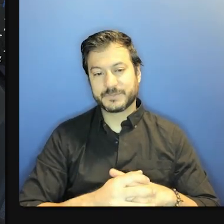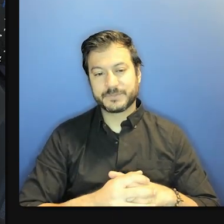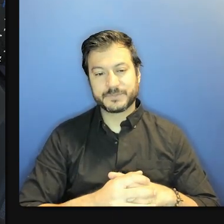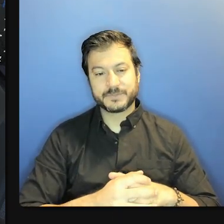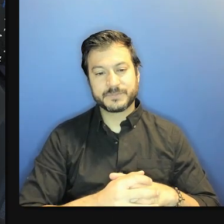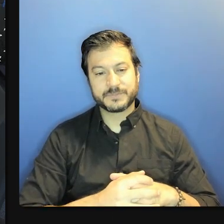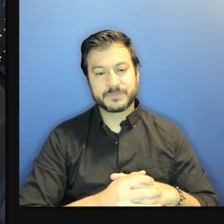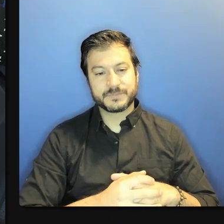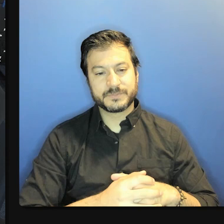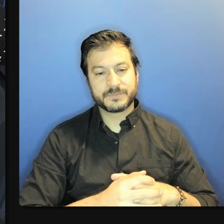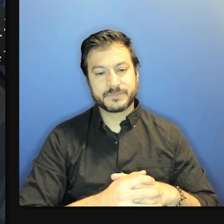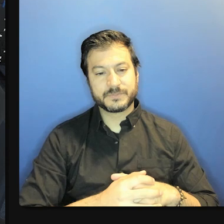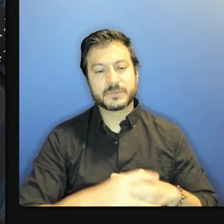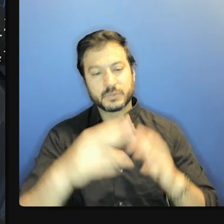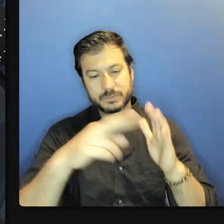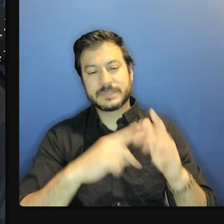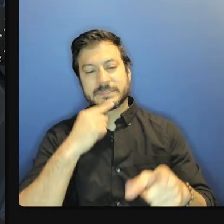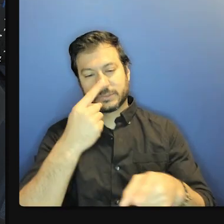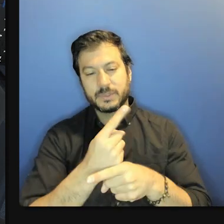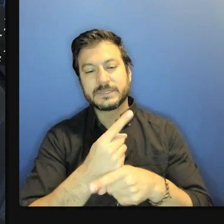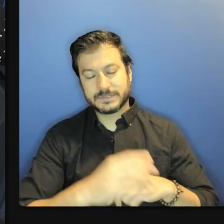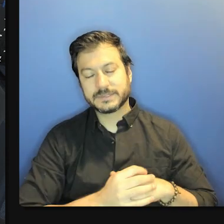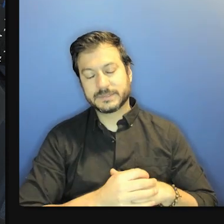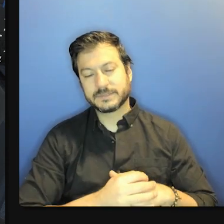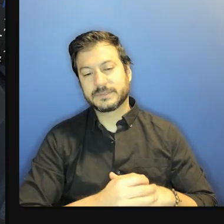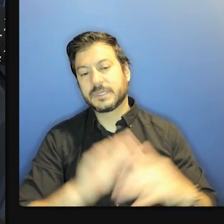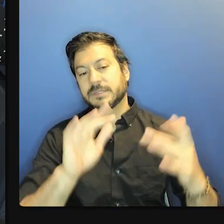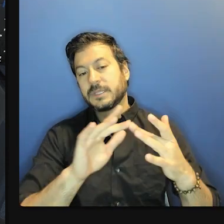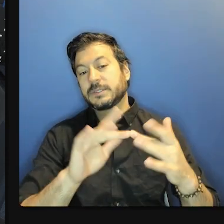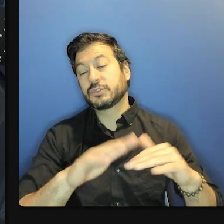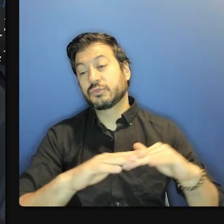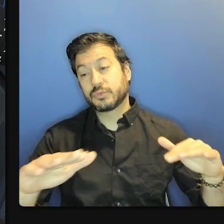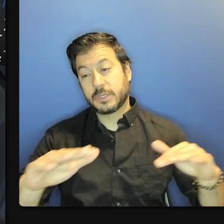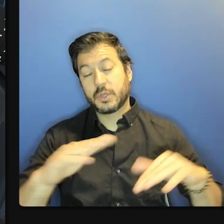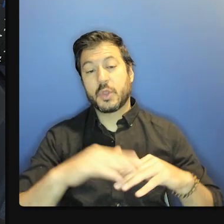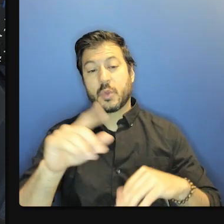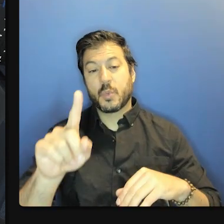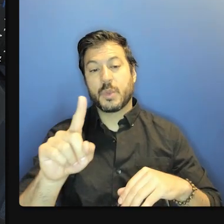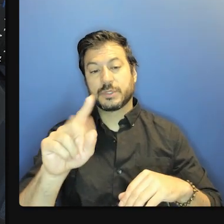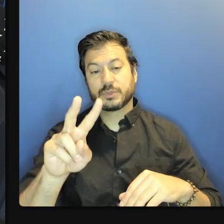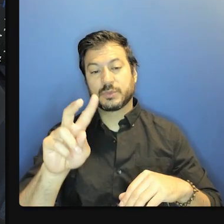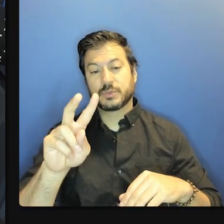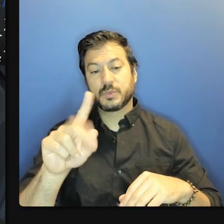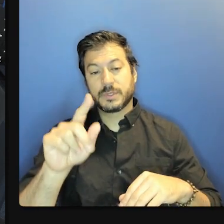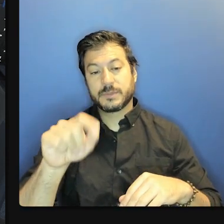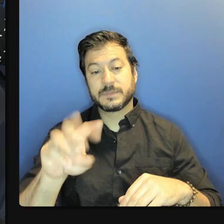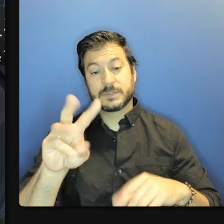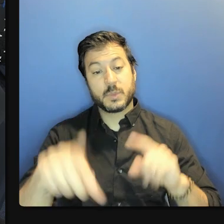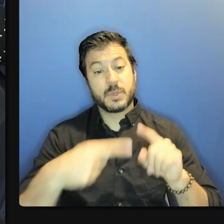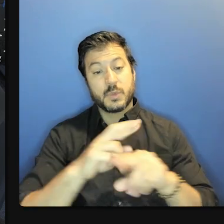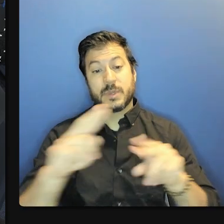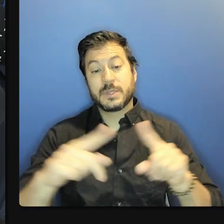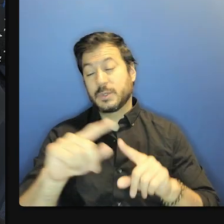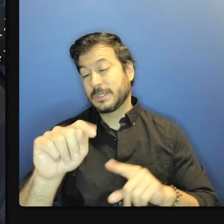Cessna GSA, readback is correct. Contact ground on 121.6 when ready to taxi.